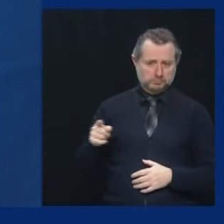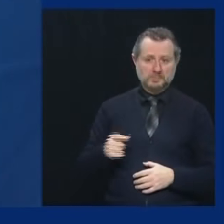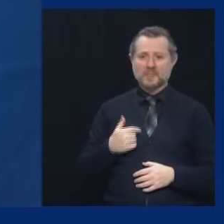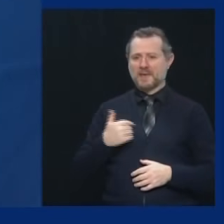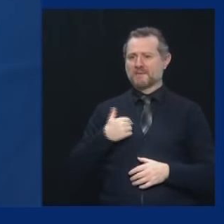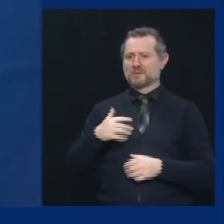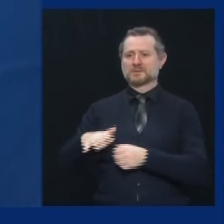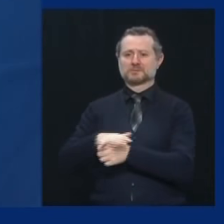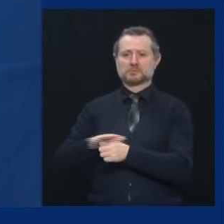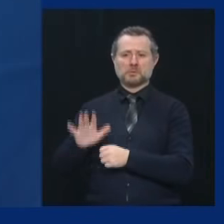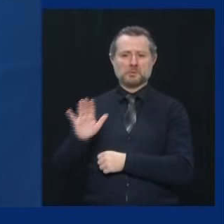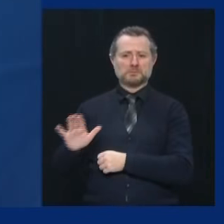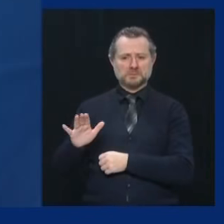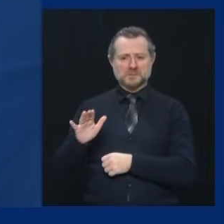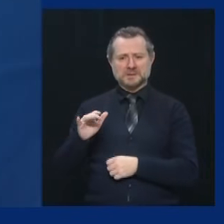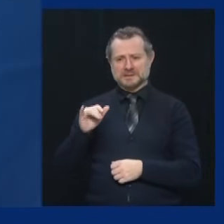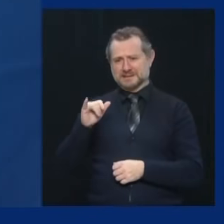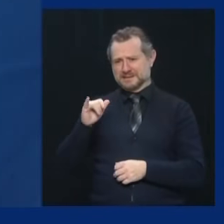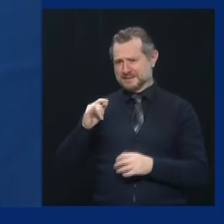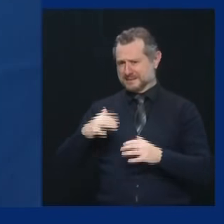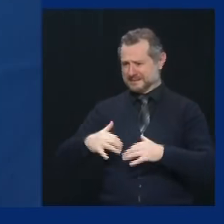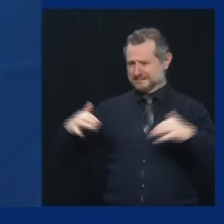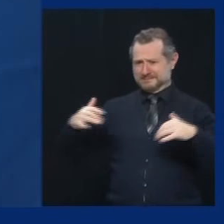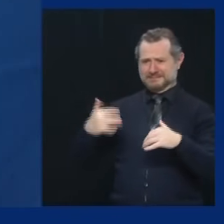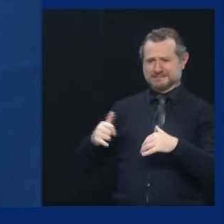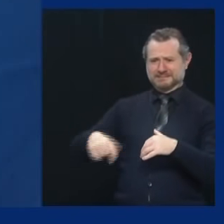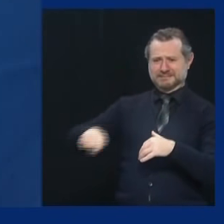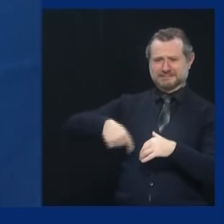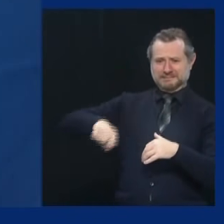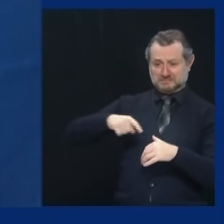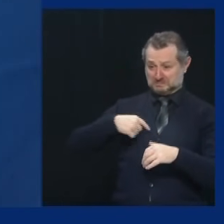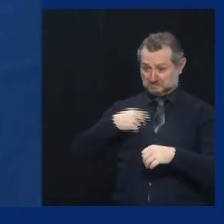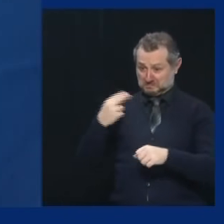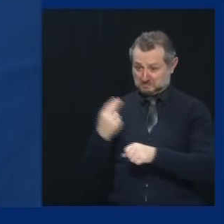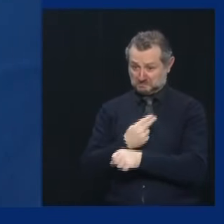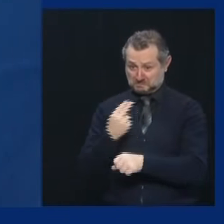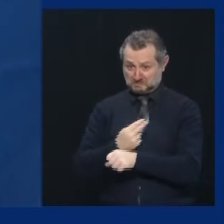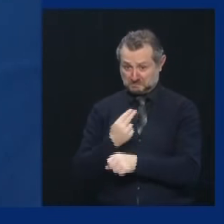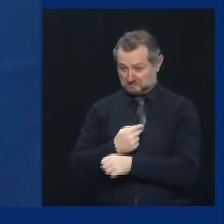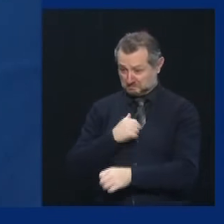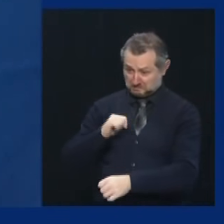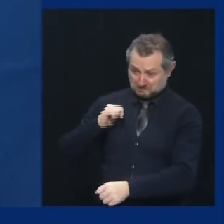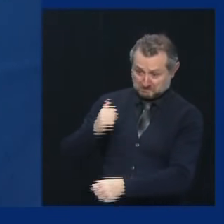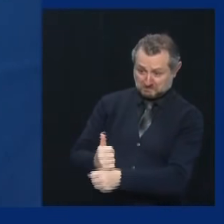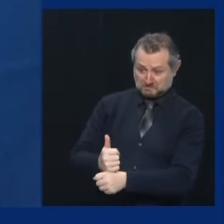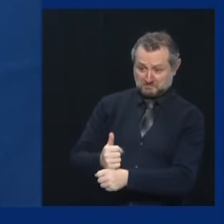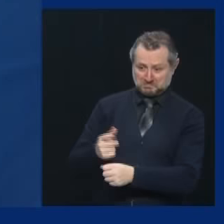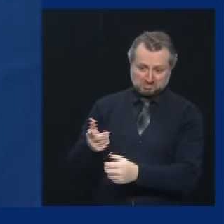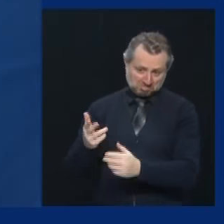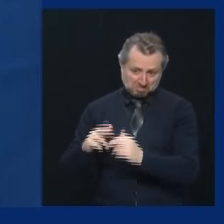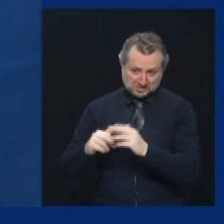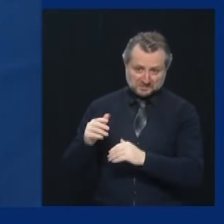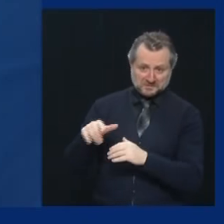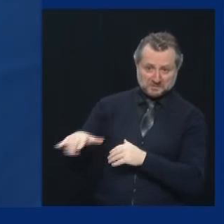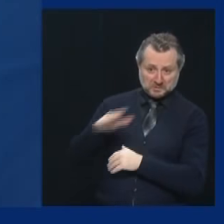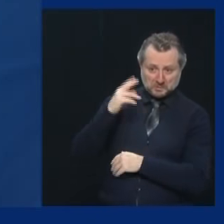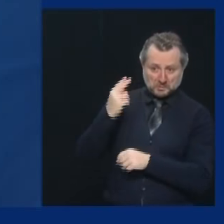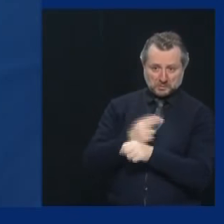THERE WAS A SPIKE AND IT WAS